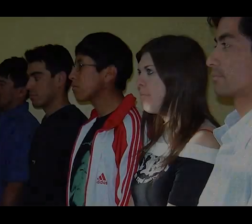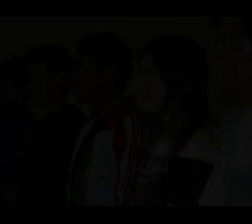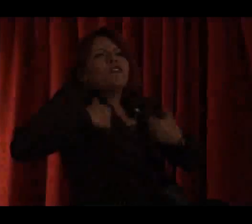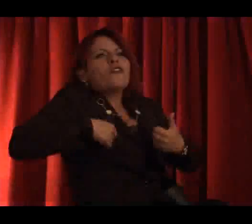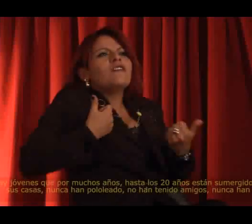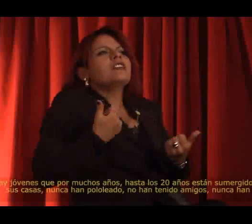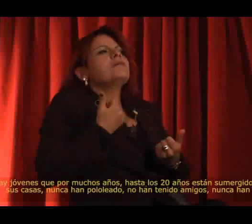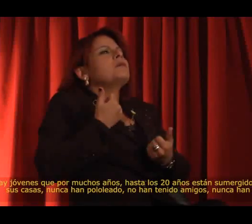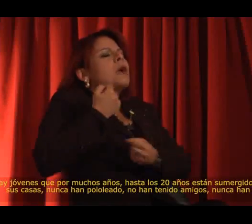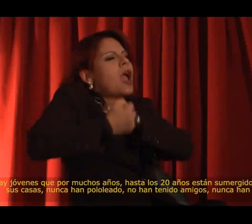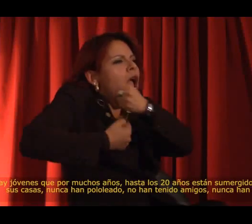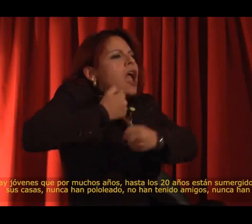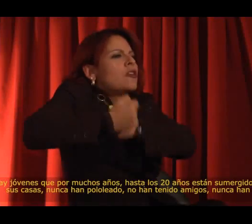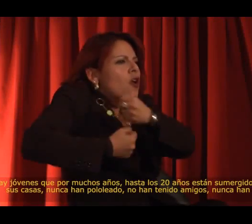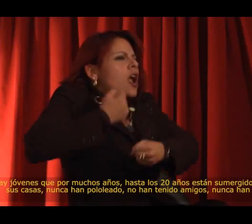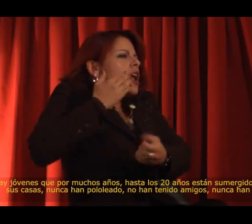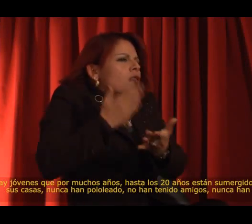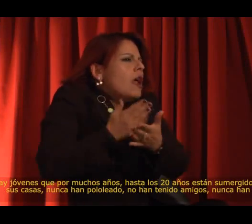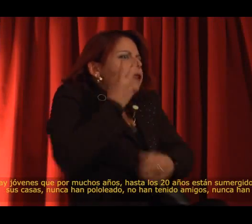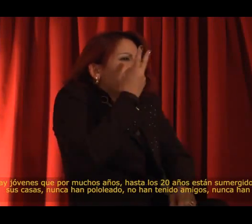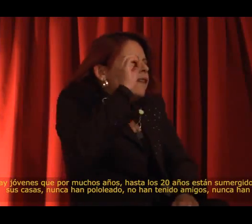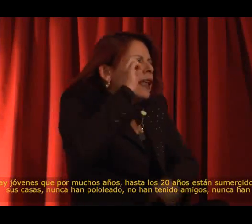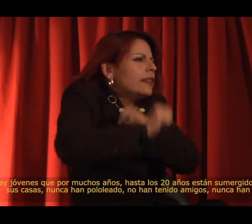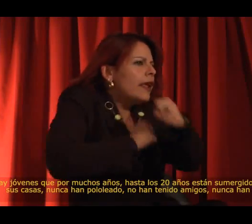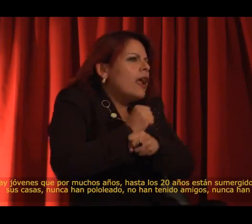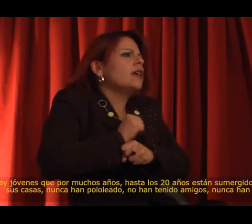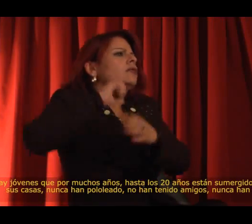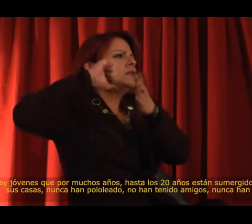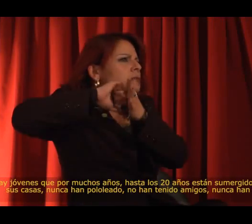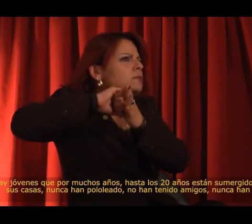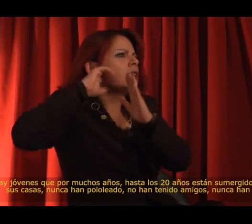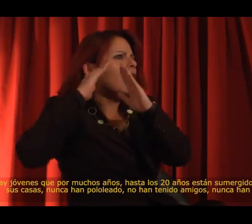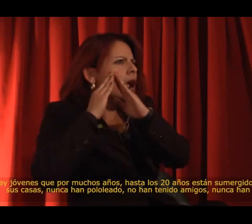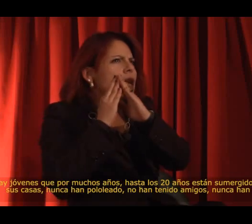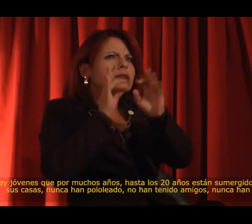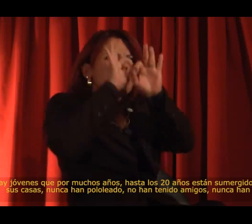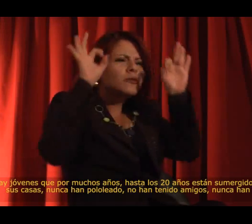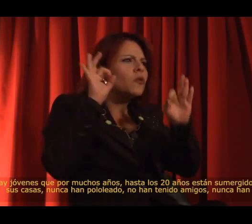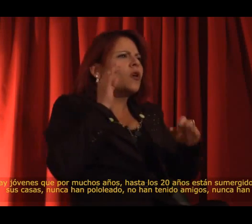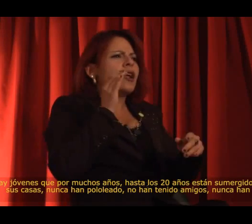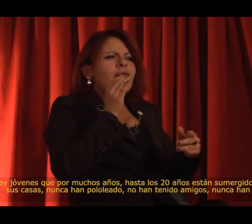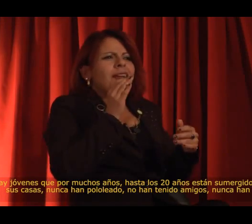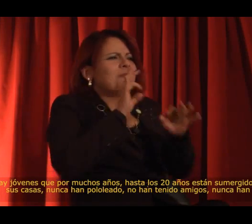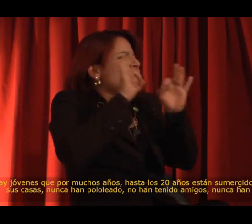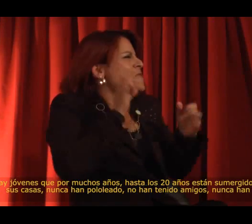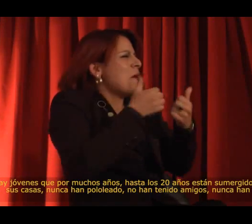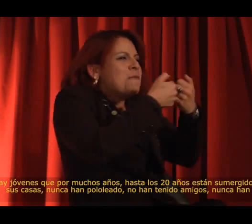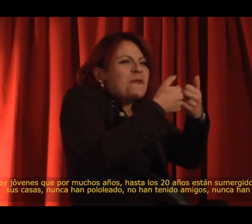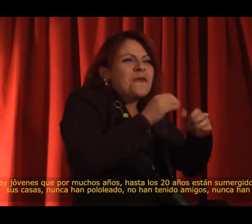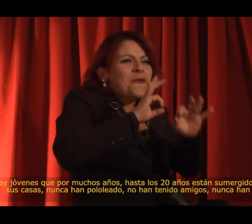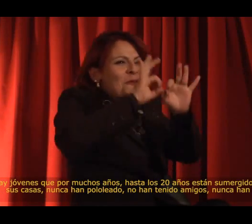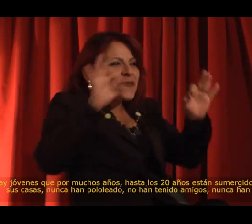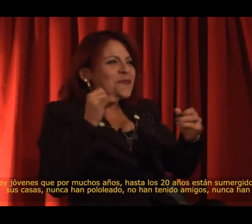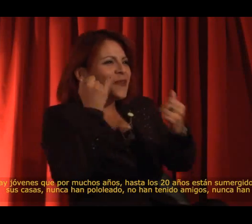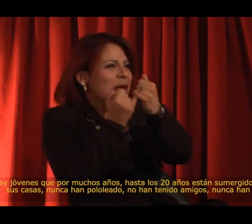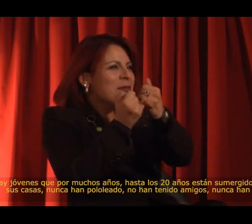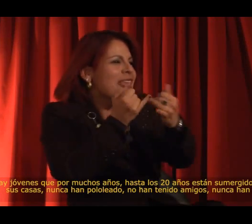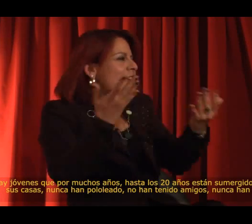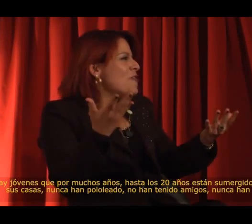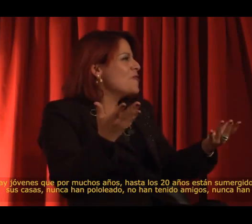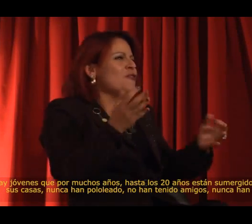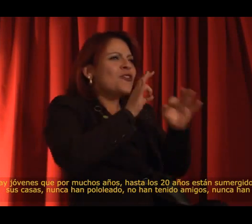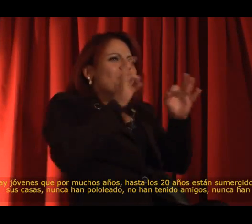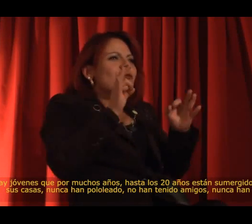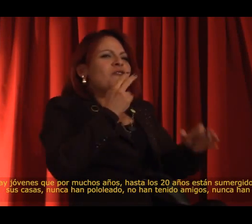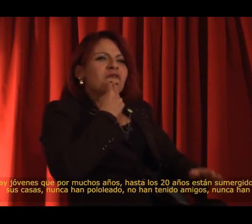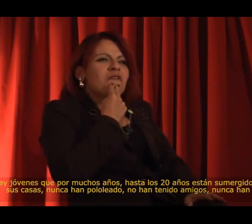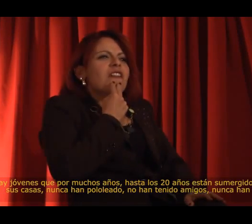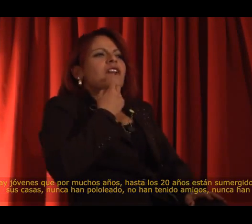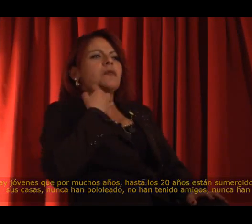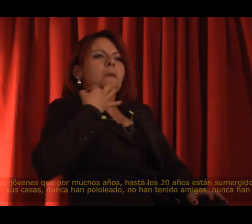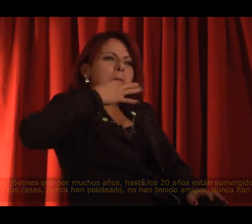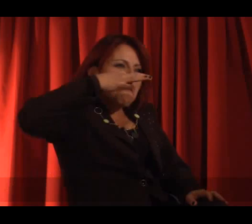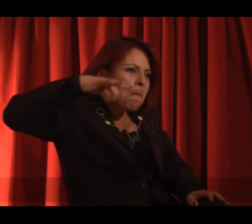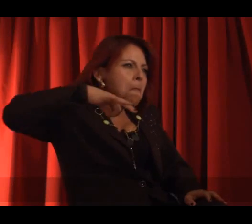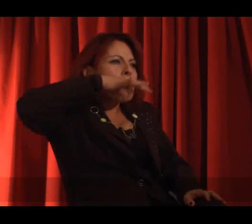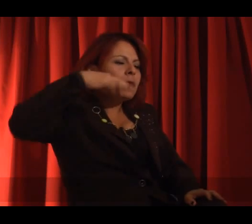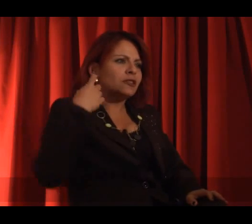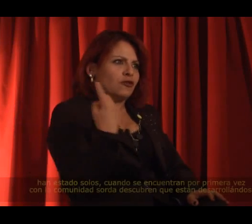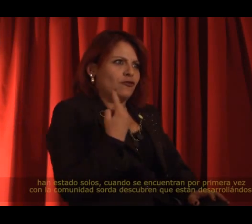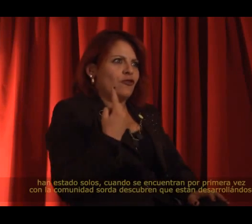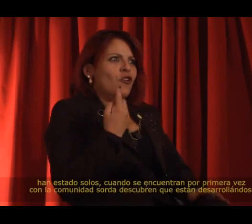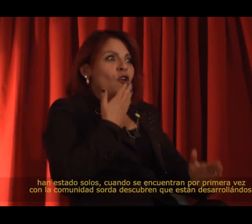There are young people who for many years, until they’re 20 years old, are isolated in their homes, who have never dated, had friends, or a life.